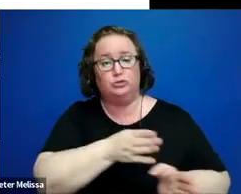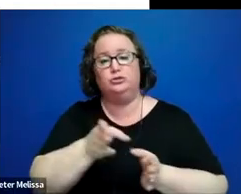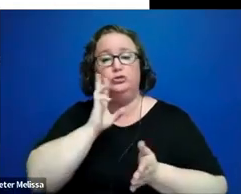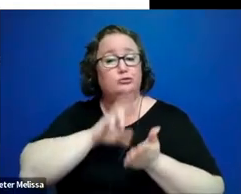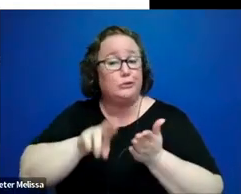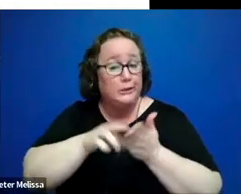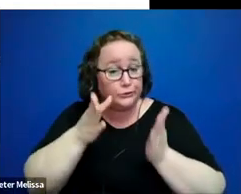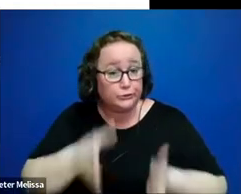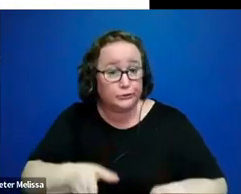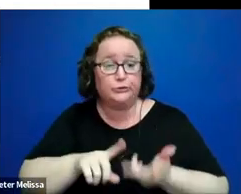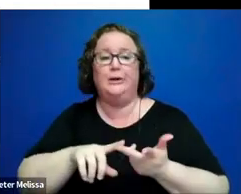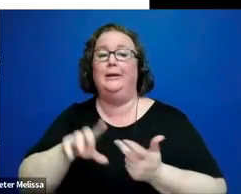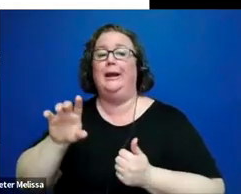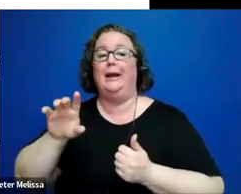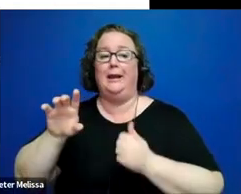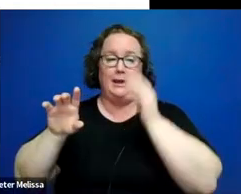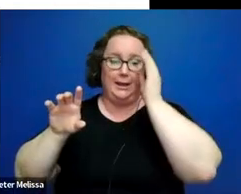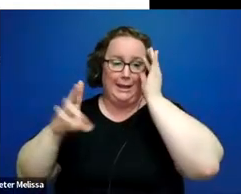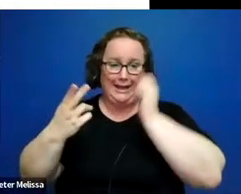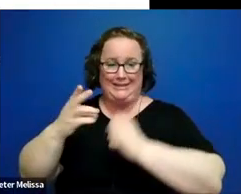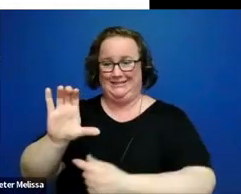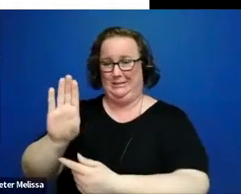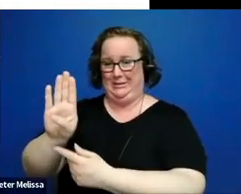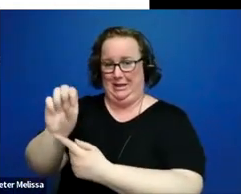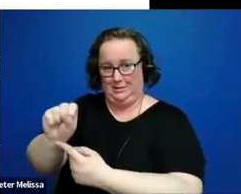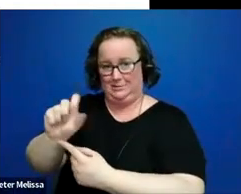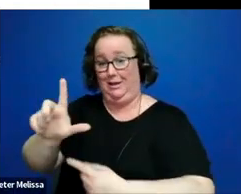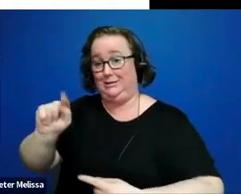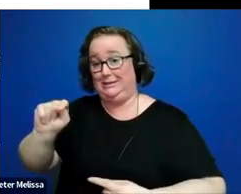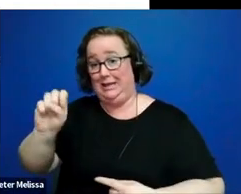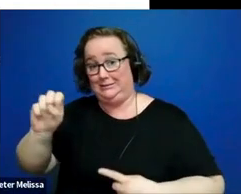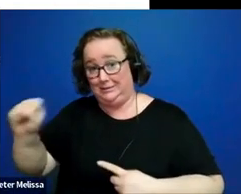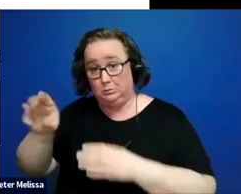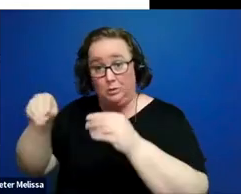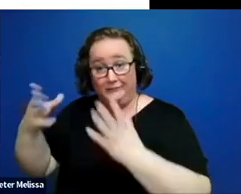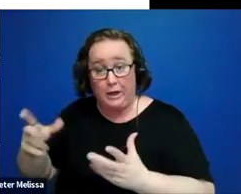HCBS or LTSS providers, public health workers,